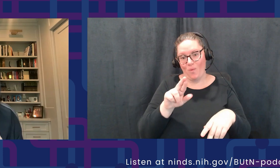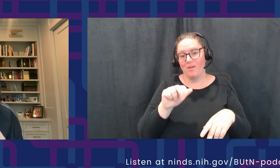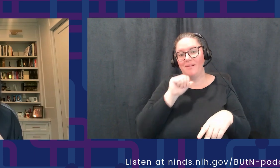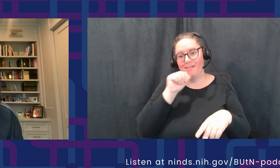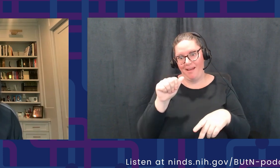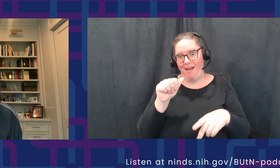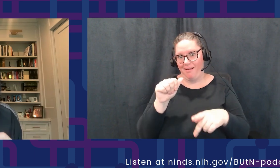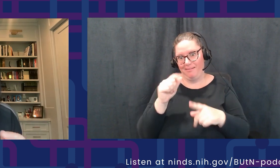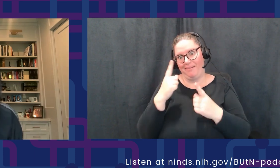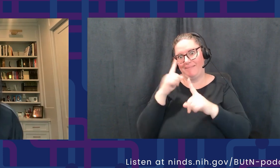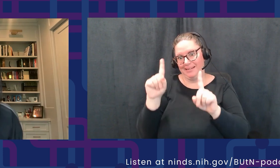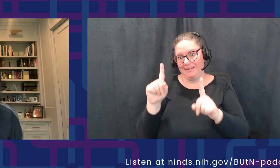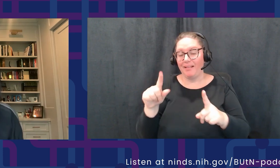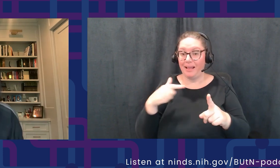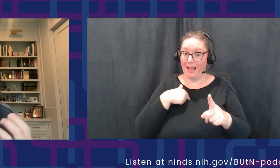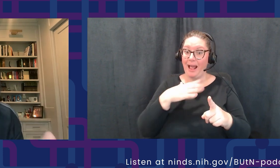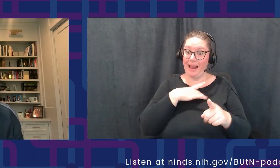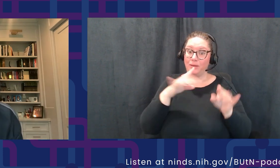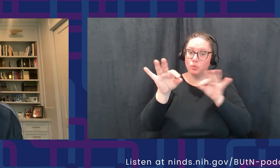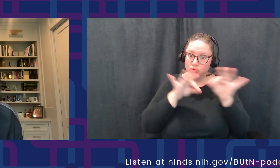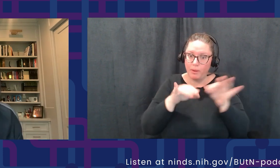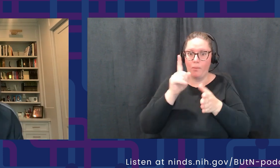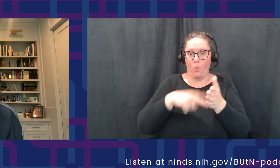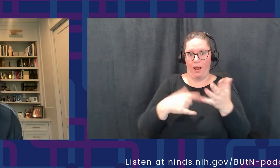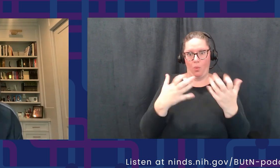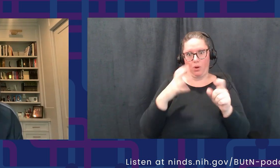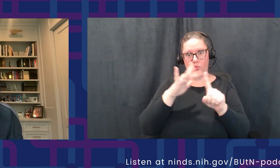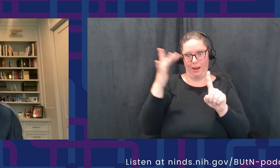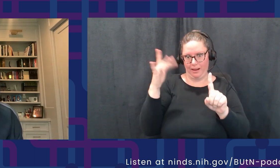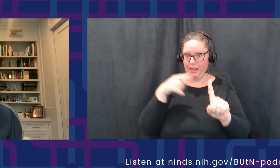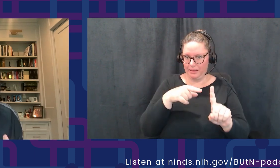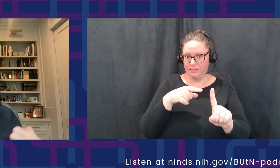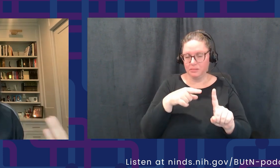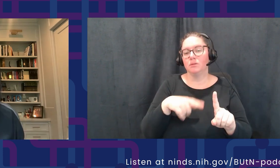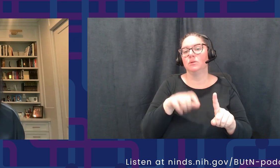I like to describe what I want to highlight rather. So this way I'm never stuck.